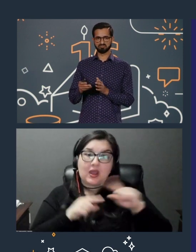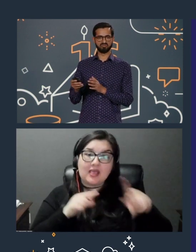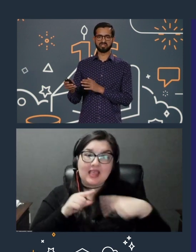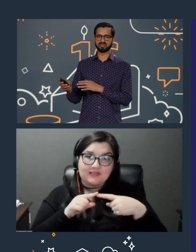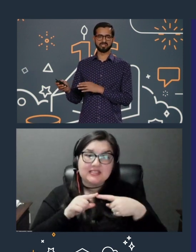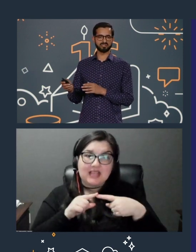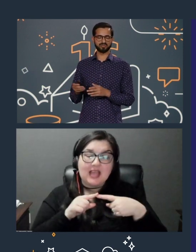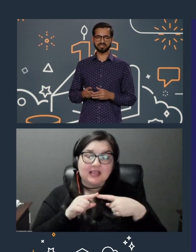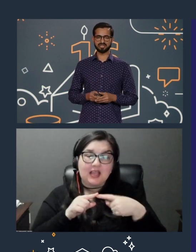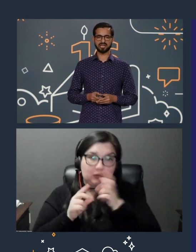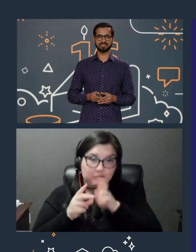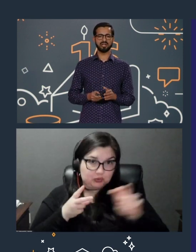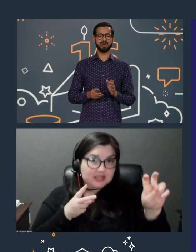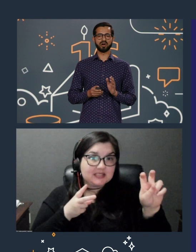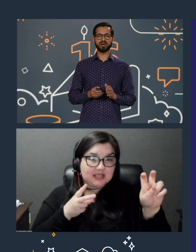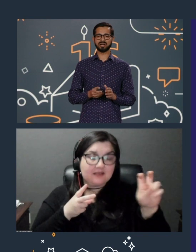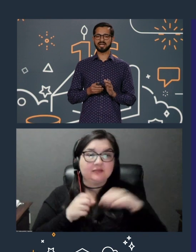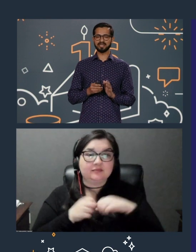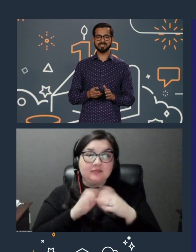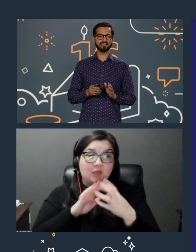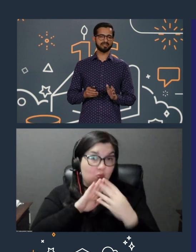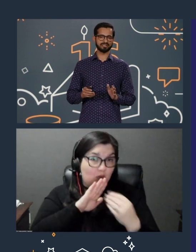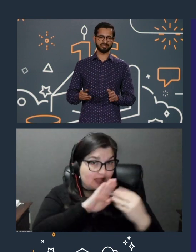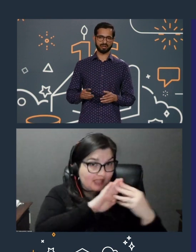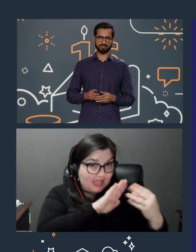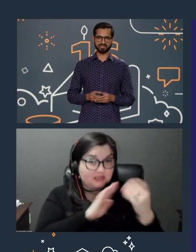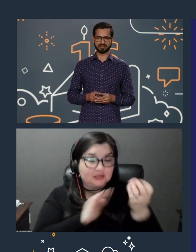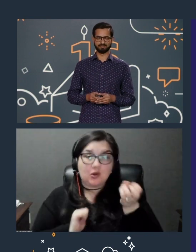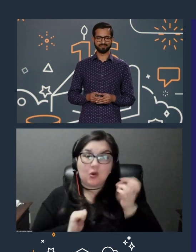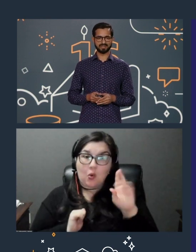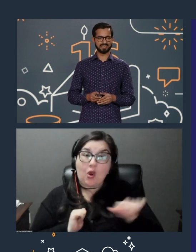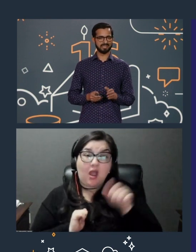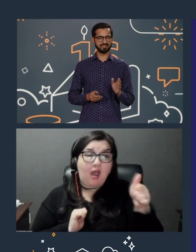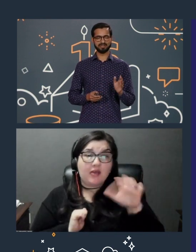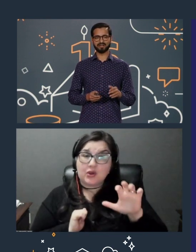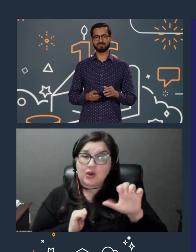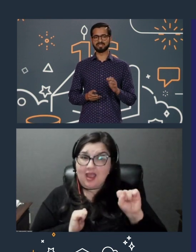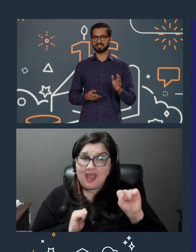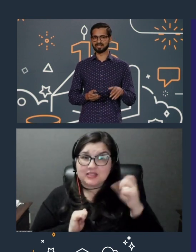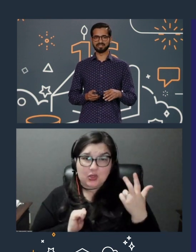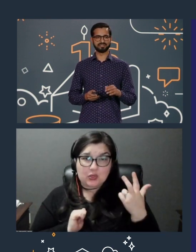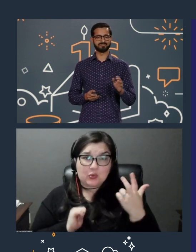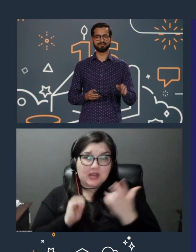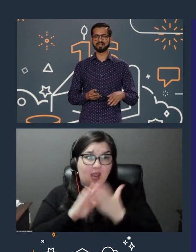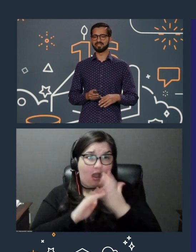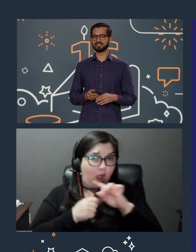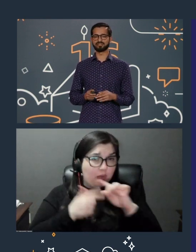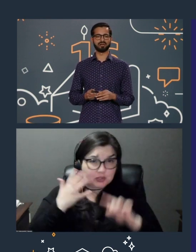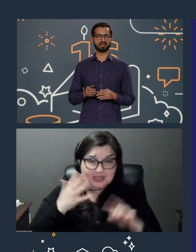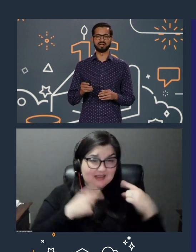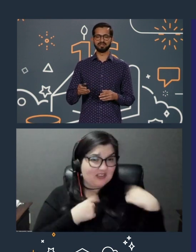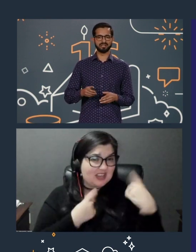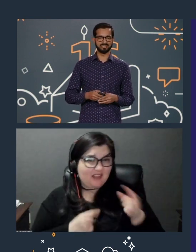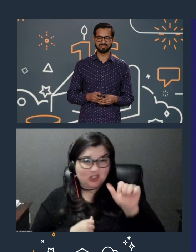moving to another storage class or any other S3 operation. Even after 10 years, 15 years or a hundred years,